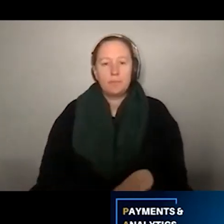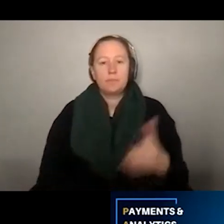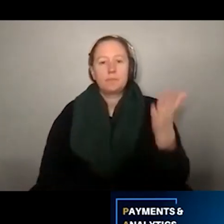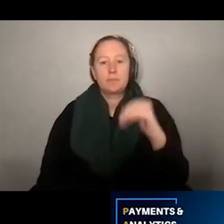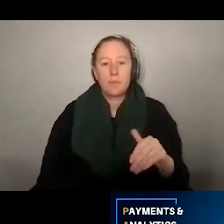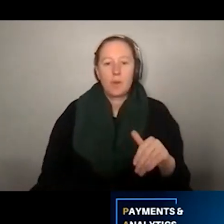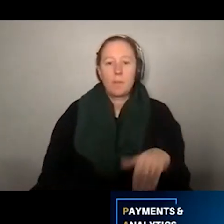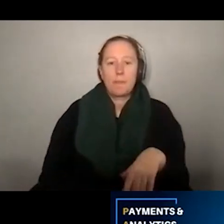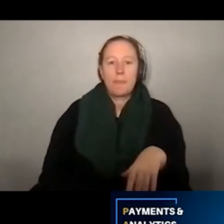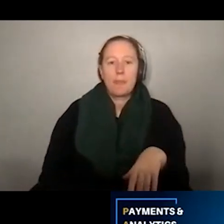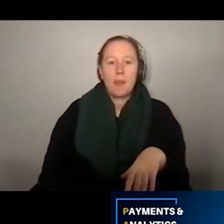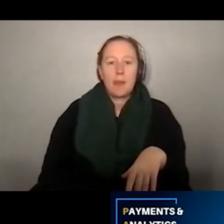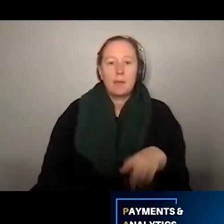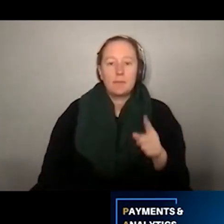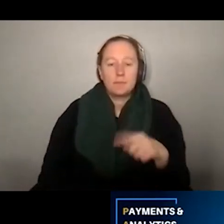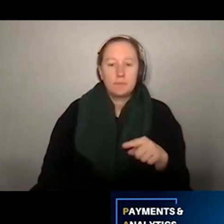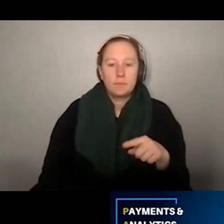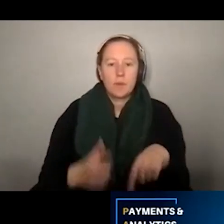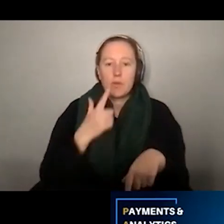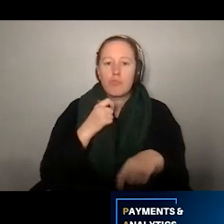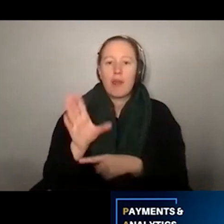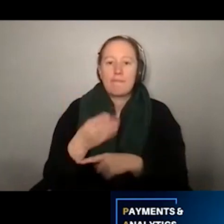when they see a red flag in ACMS,